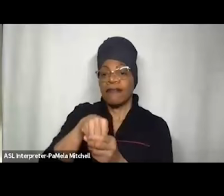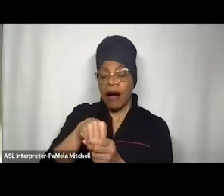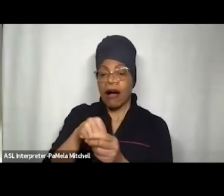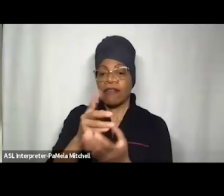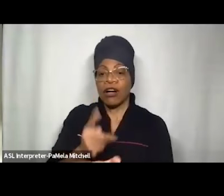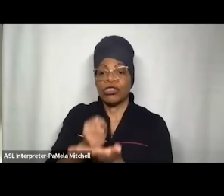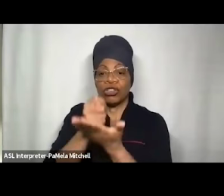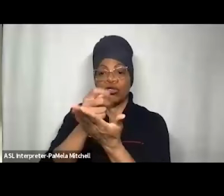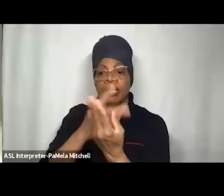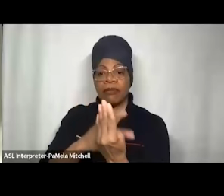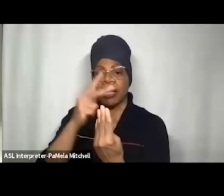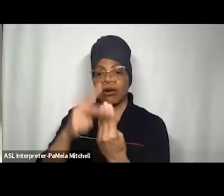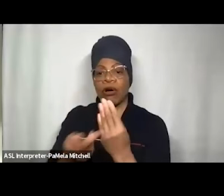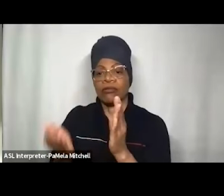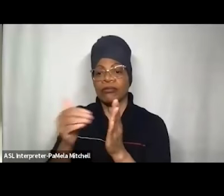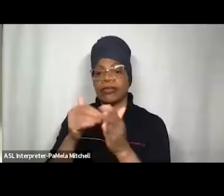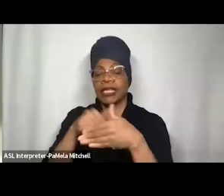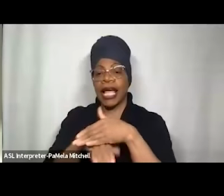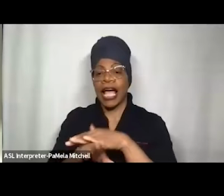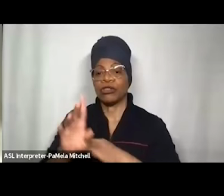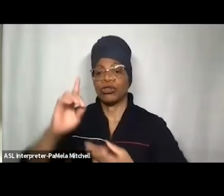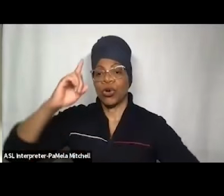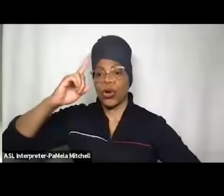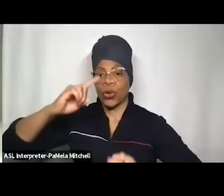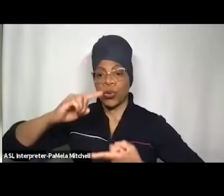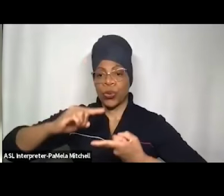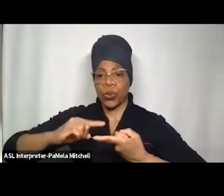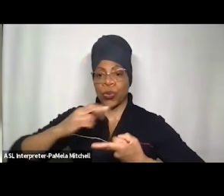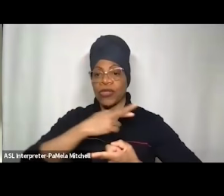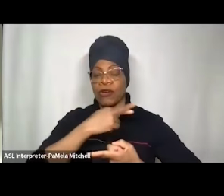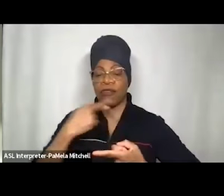to sequentially reduce the risk for rearrest